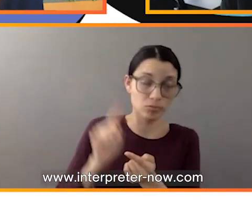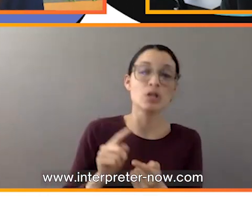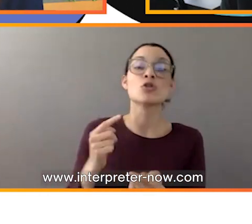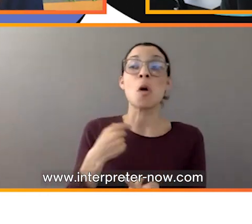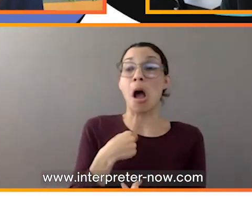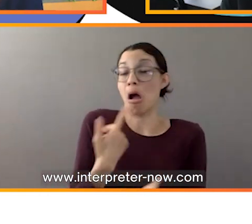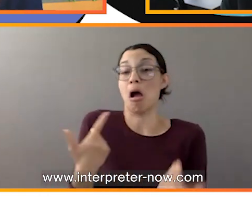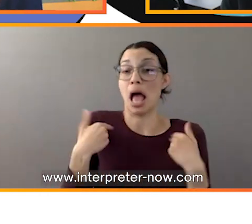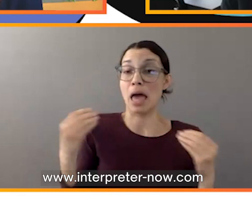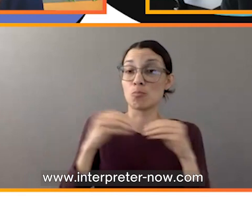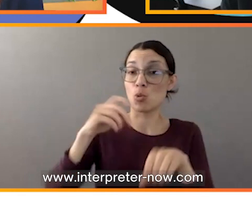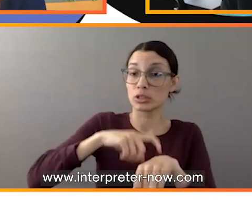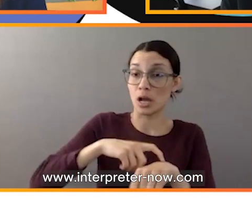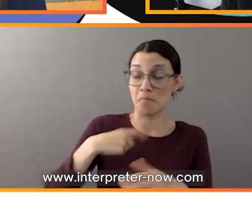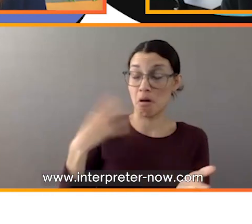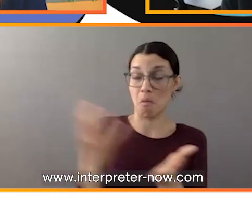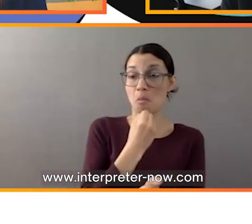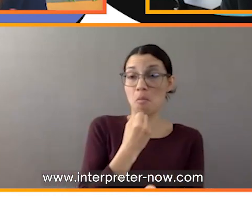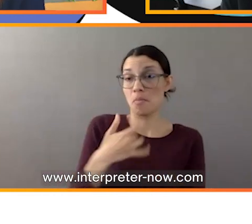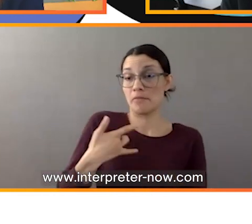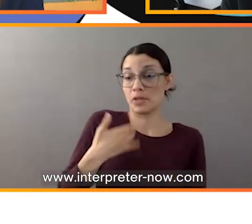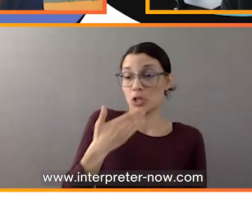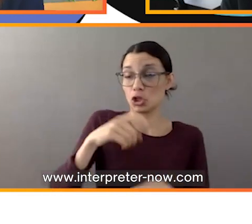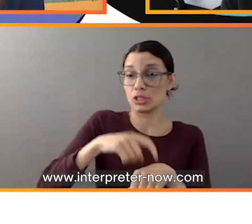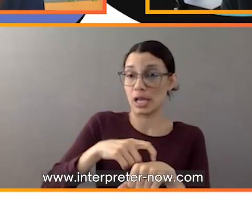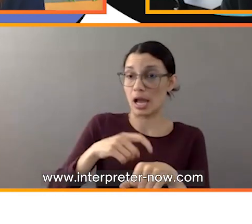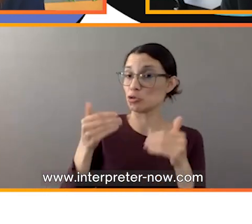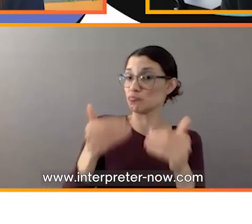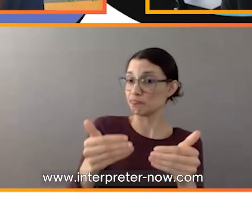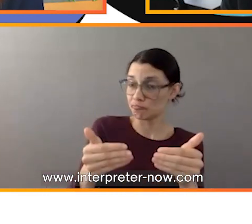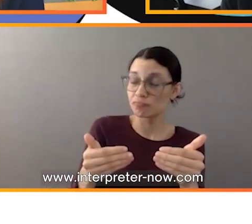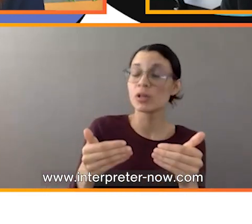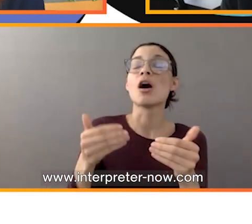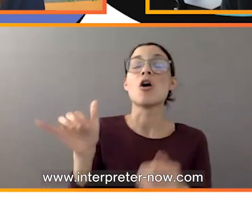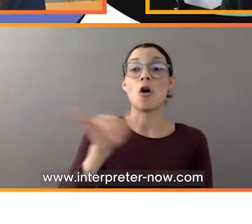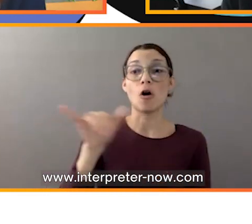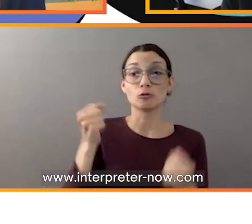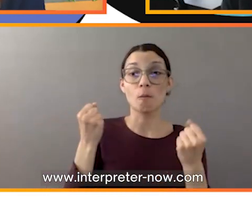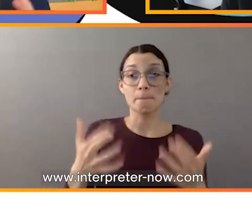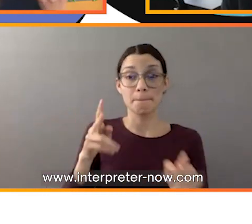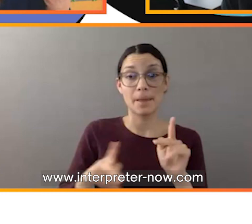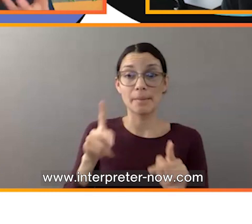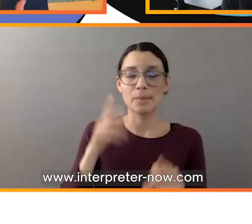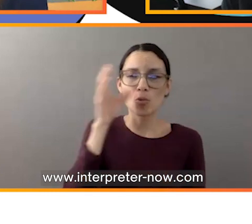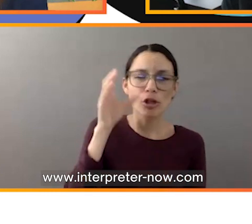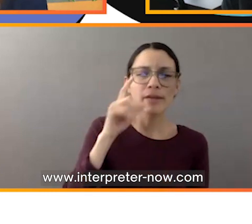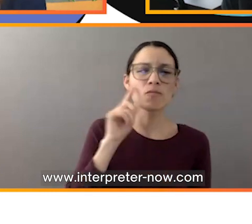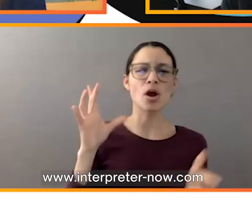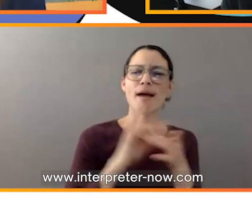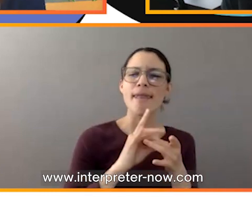time, and it was a good time to launch it. Also, there were a lot of people that were looking for connections.